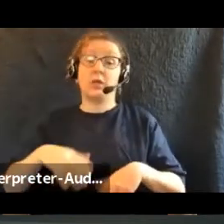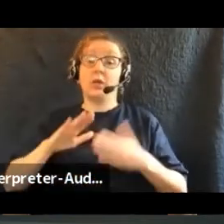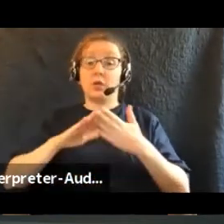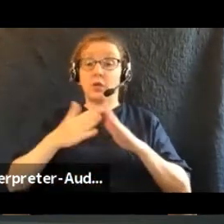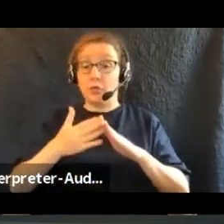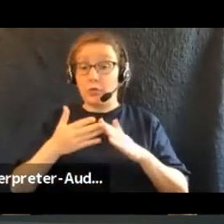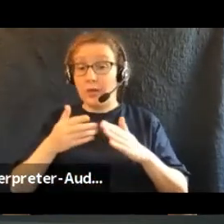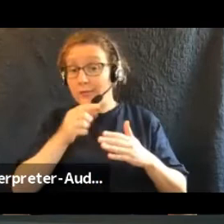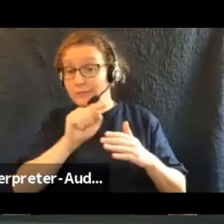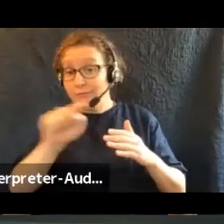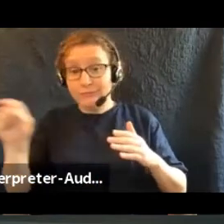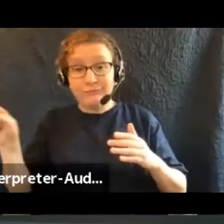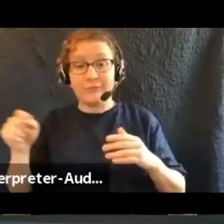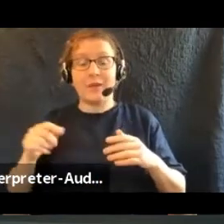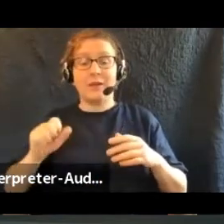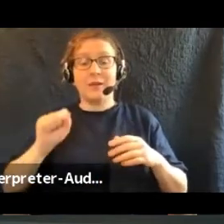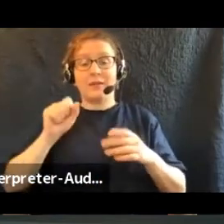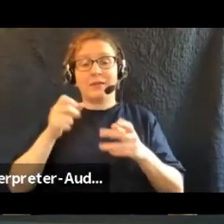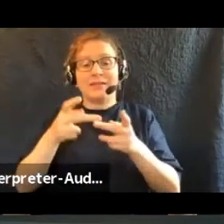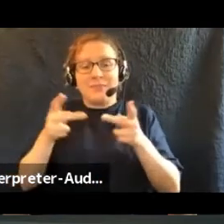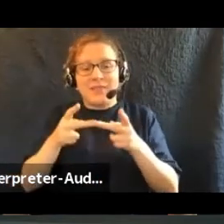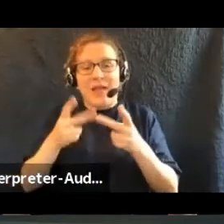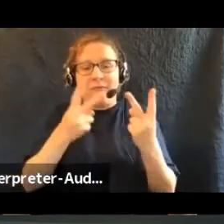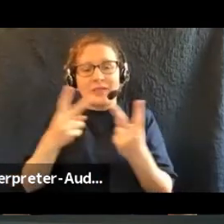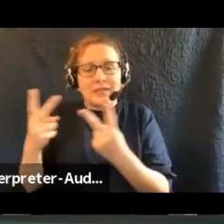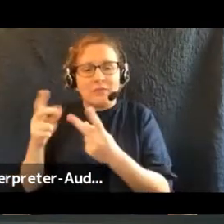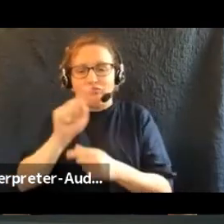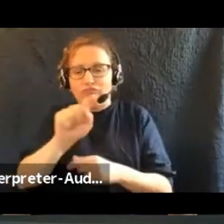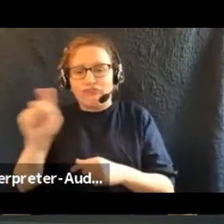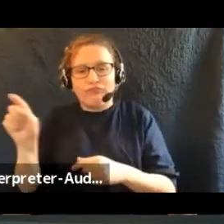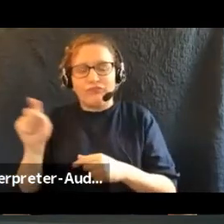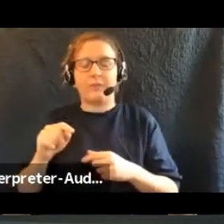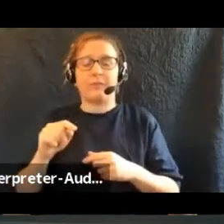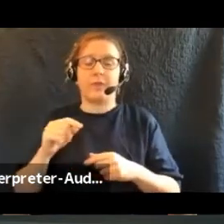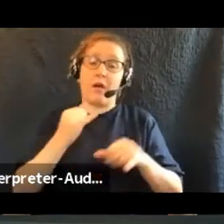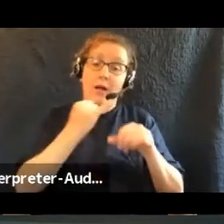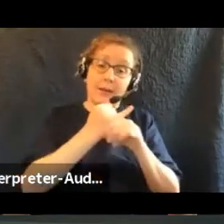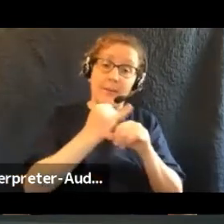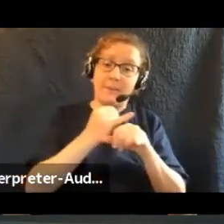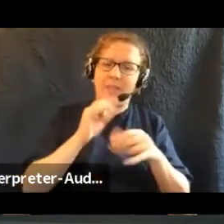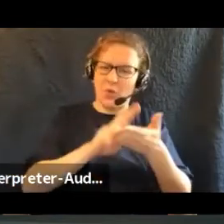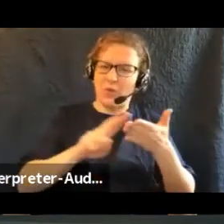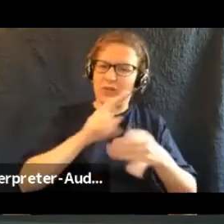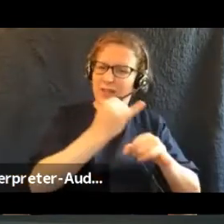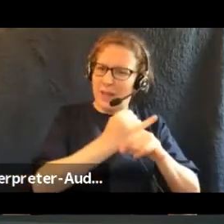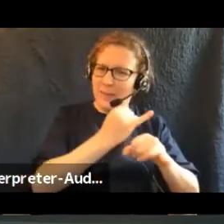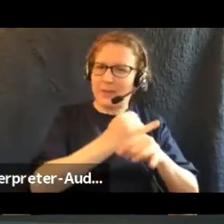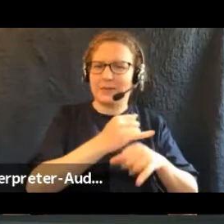primarily happening in person, on campus and in the communities in which they're living in the United States.